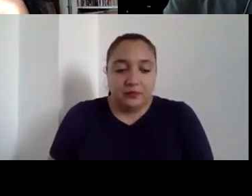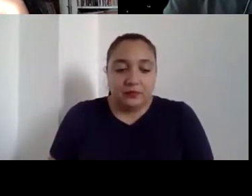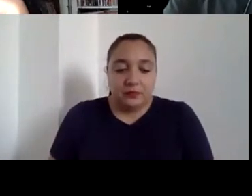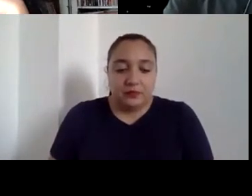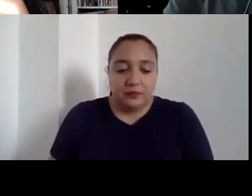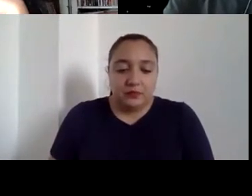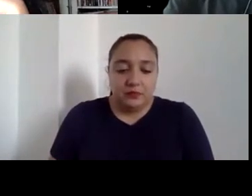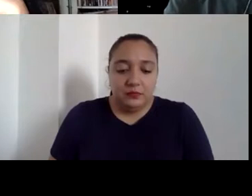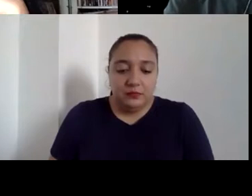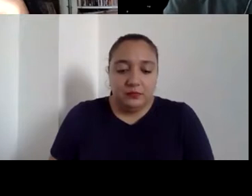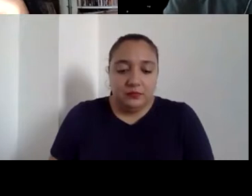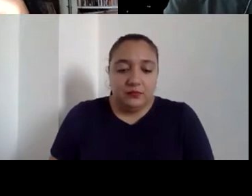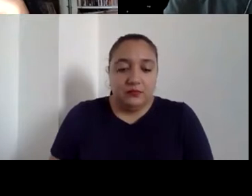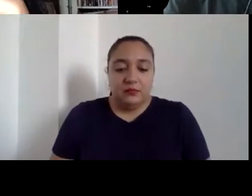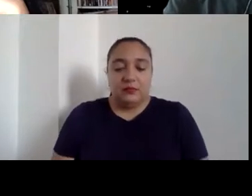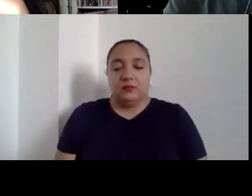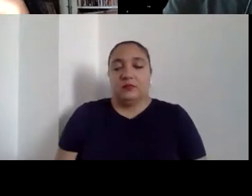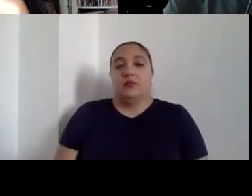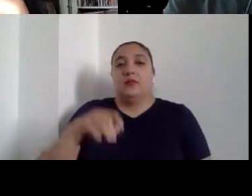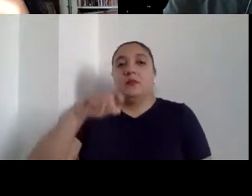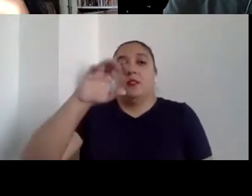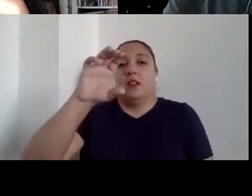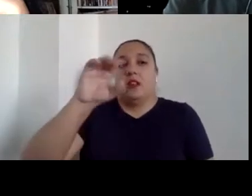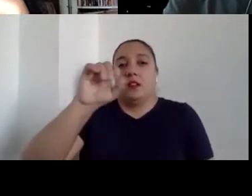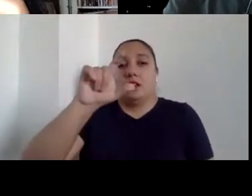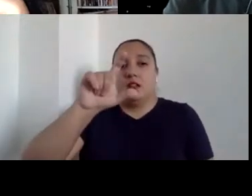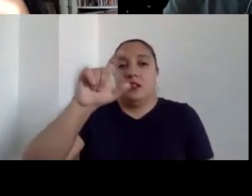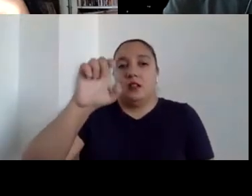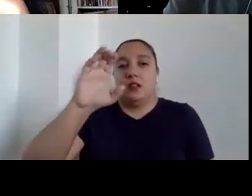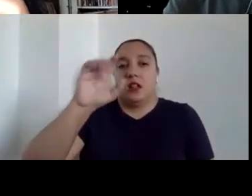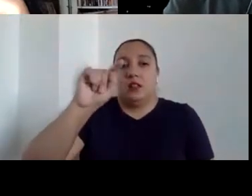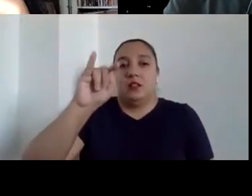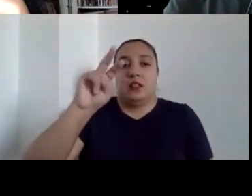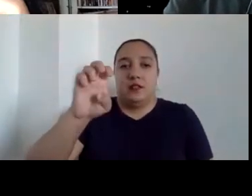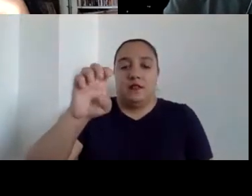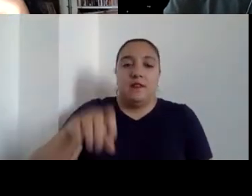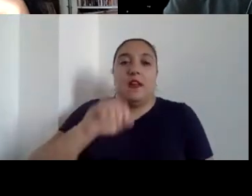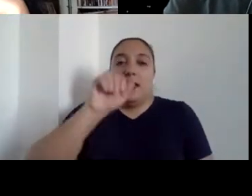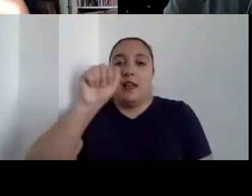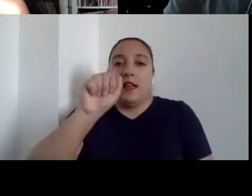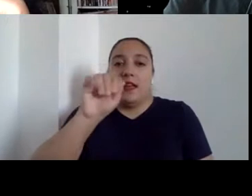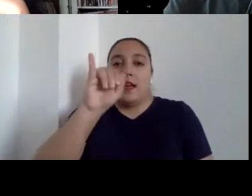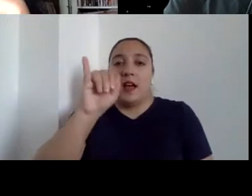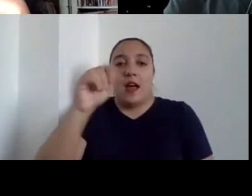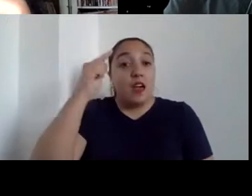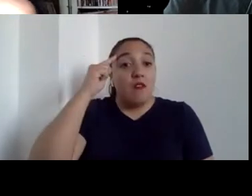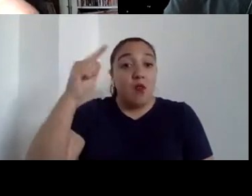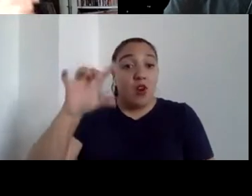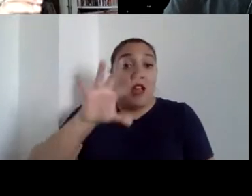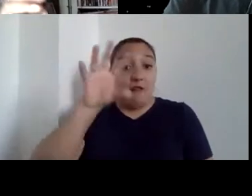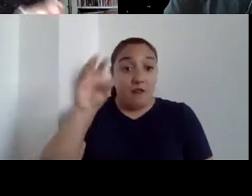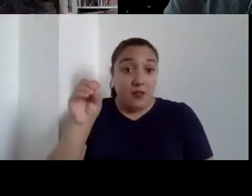I'm going to bring back the collective AI for Africa and right now, the project we're